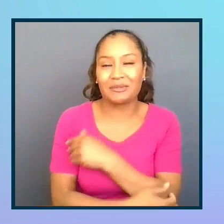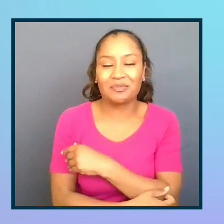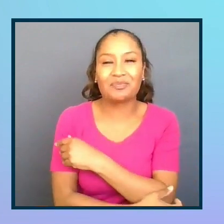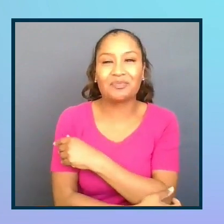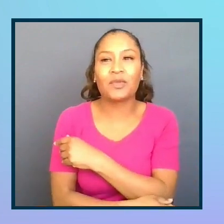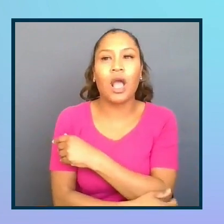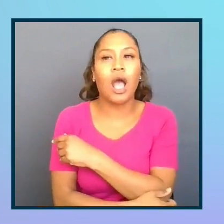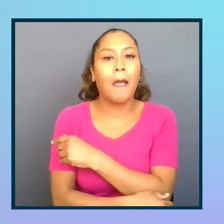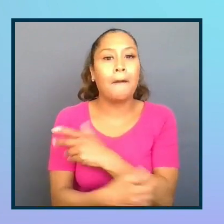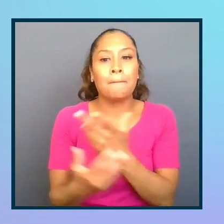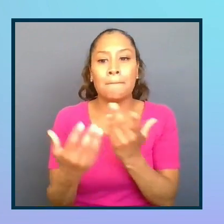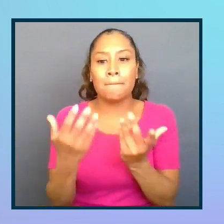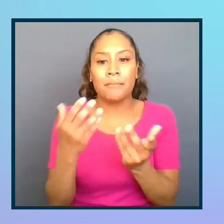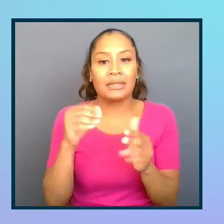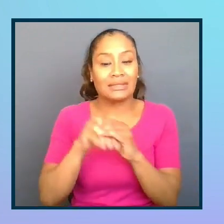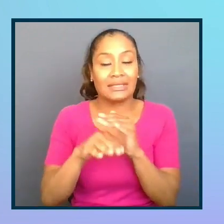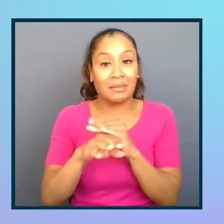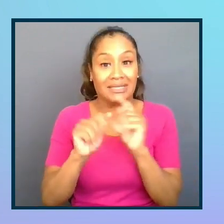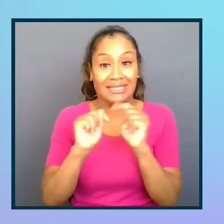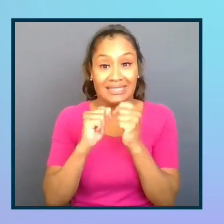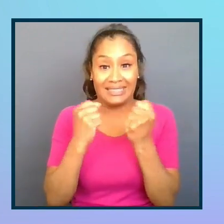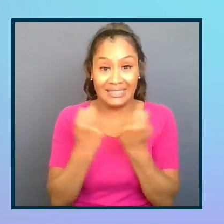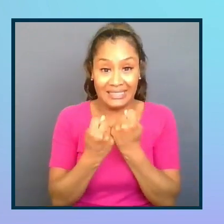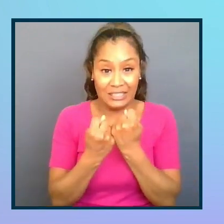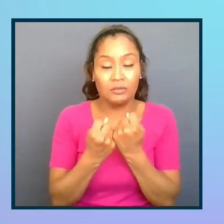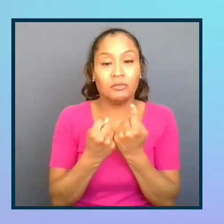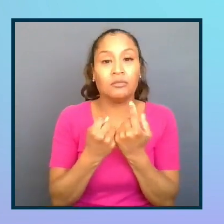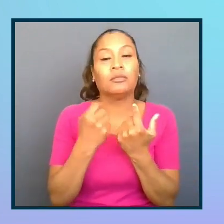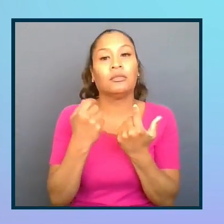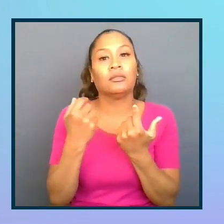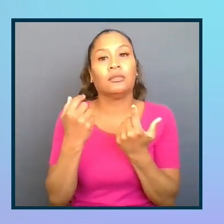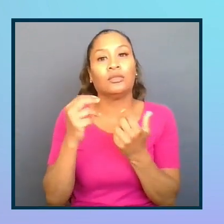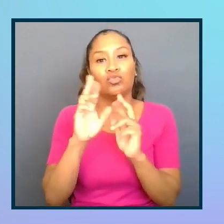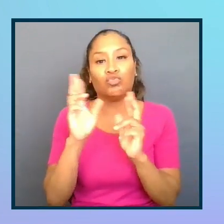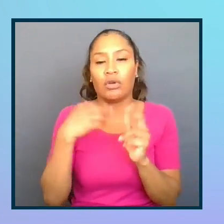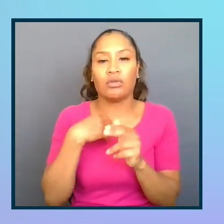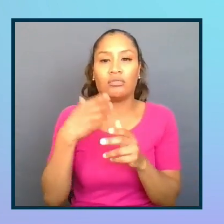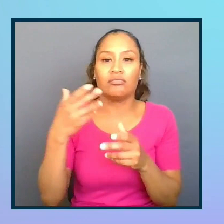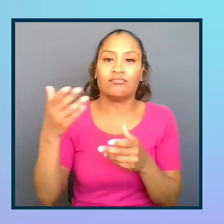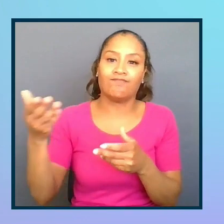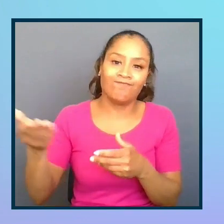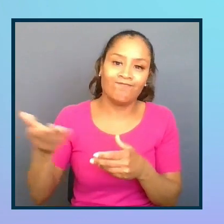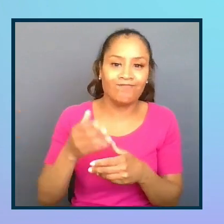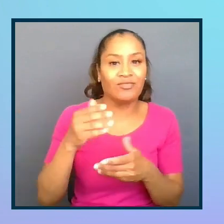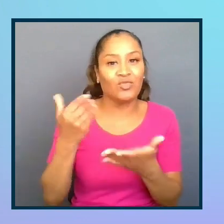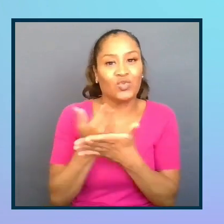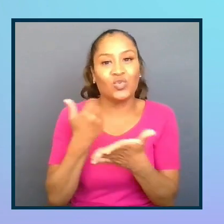In the accessibility team, we do have onboarding for new members to the team